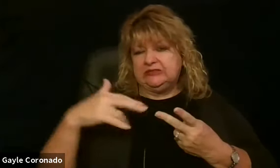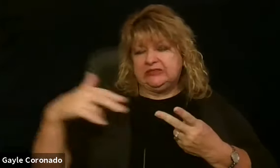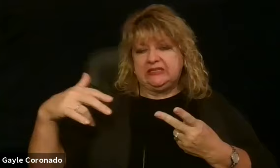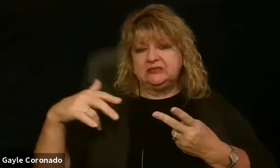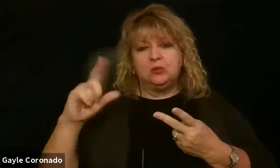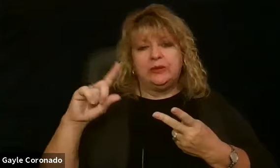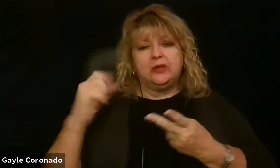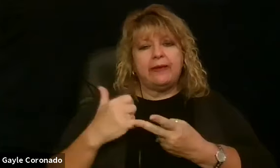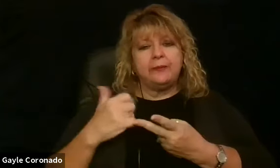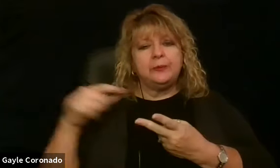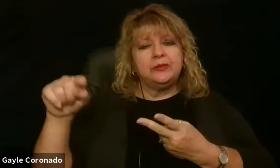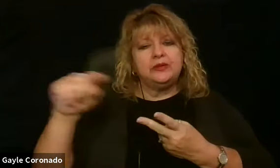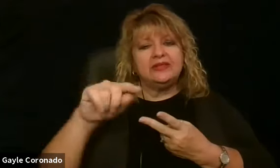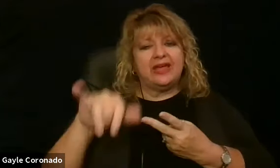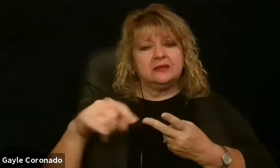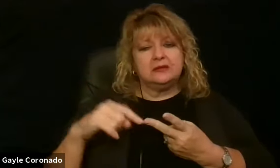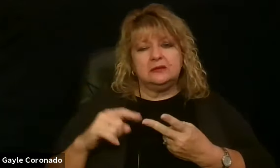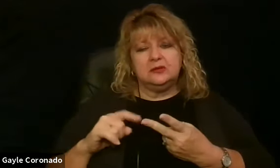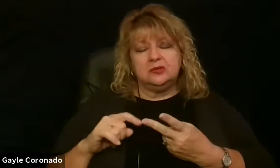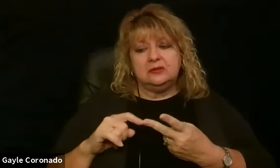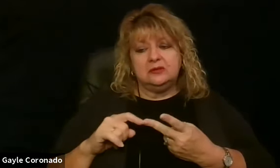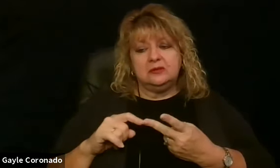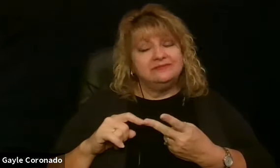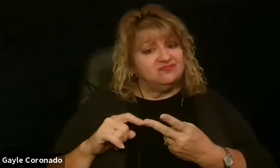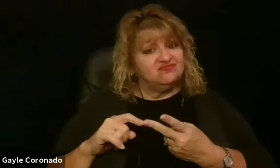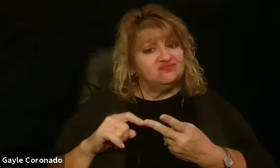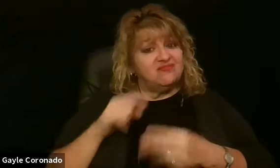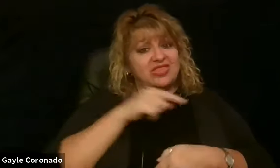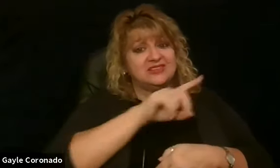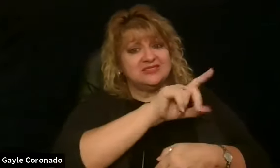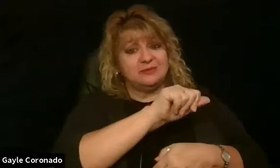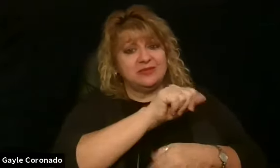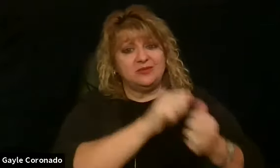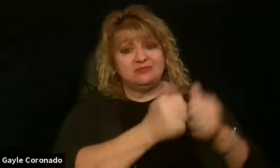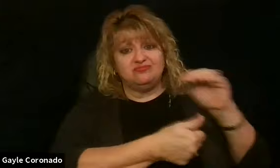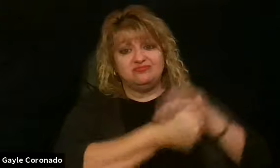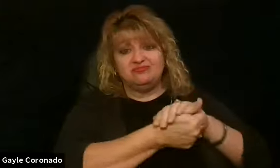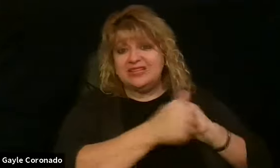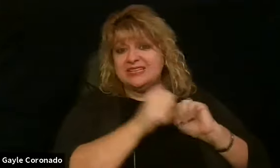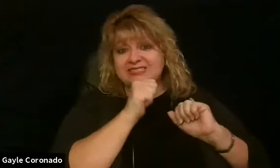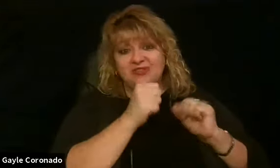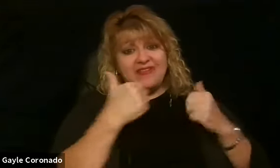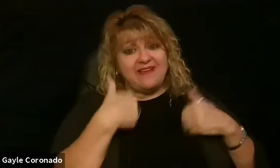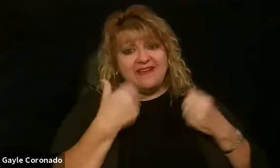A lot of times, invisible disabilities don't have this many